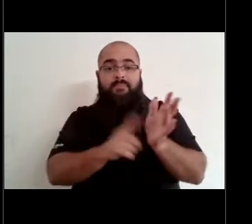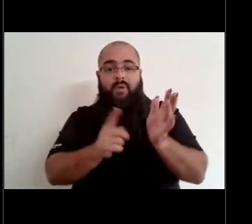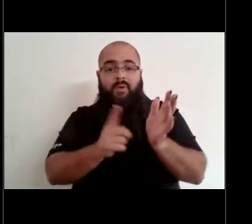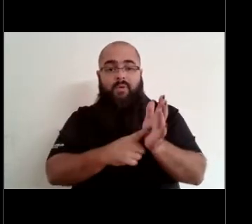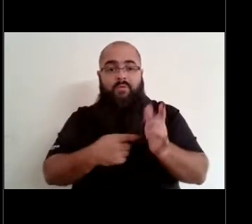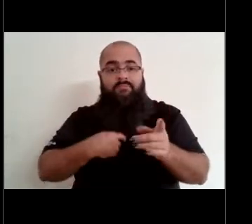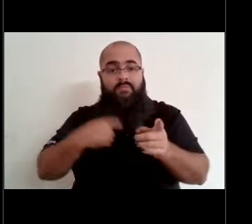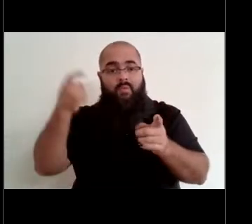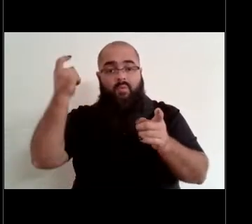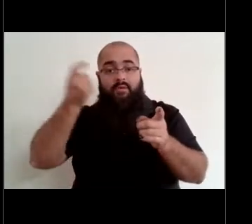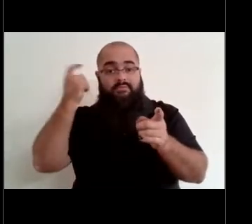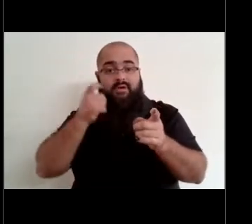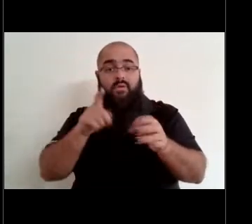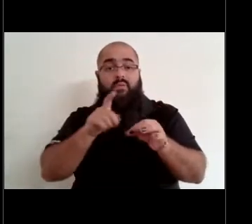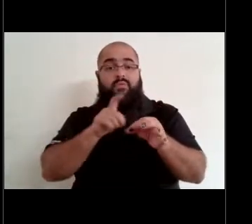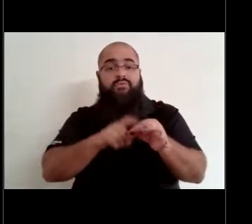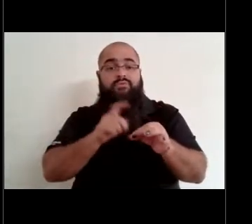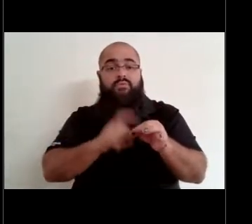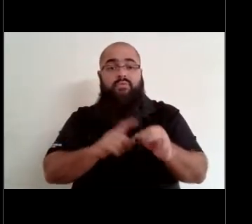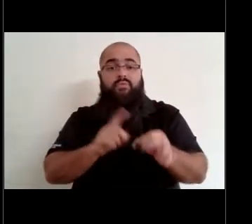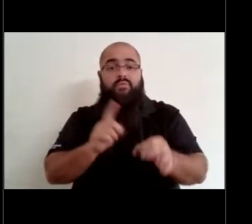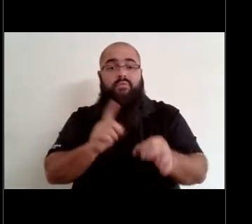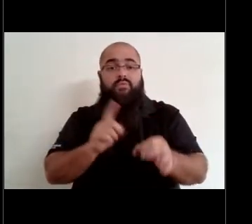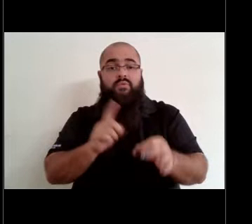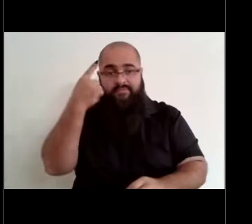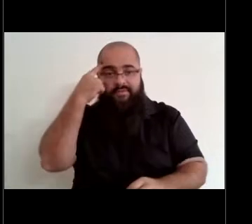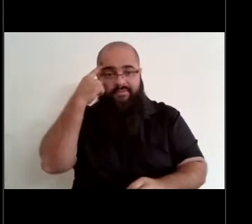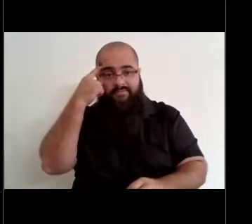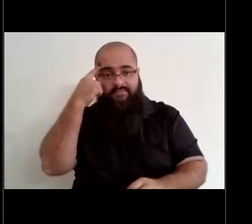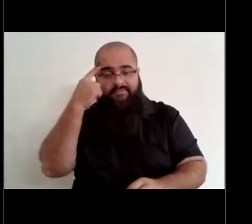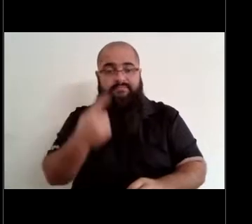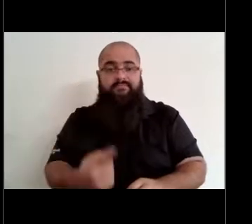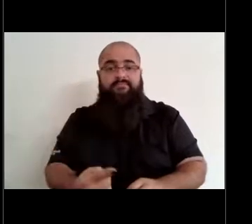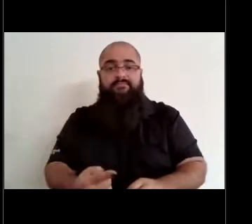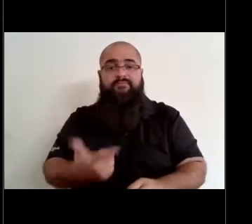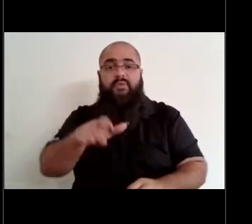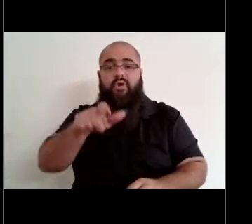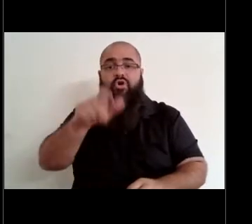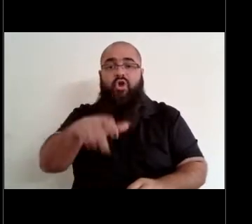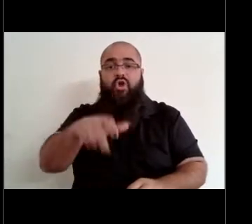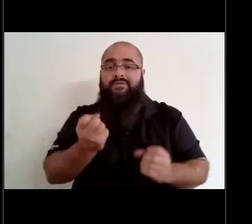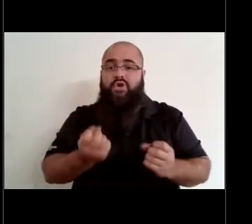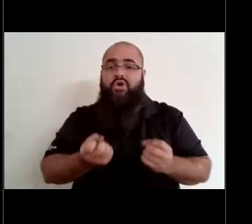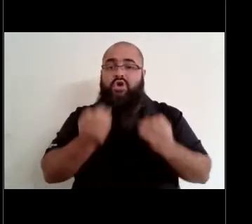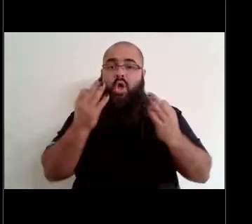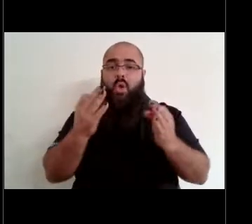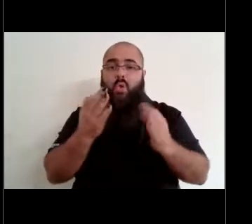risk issues. Those questions may include asking them if they are worried about their physical safety